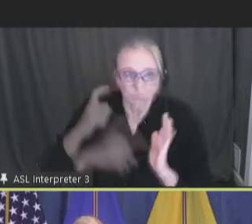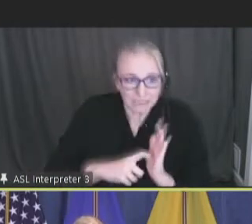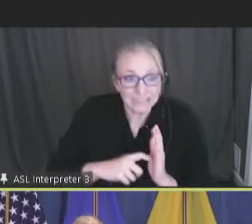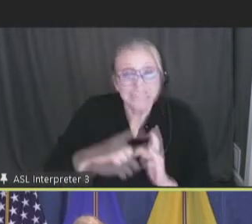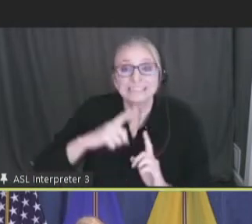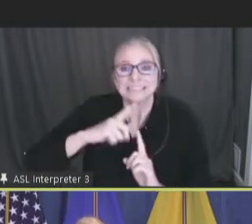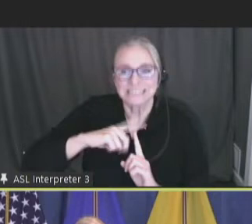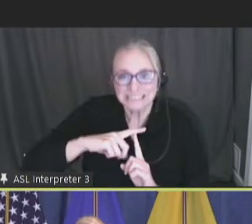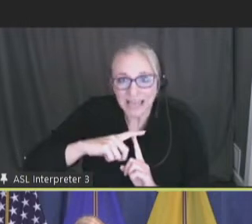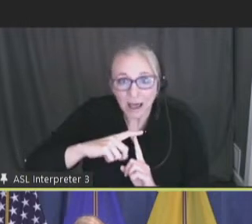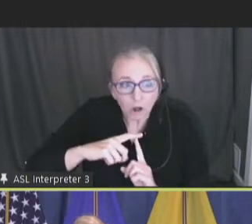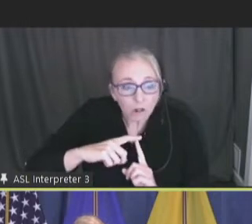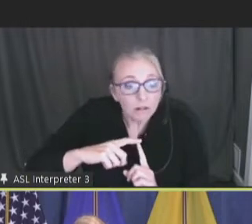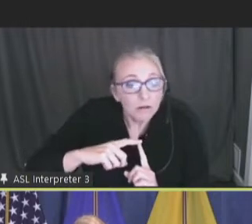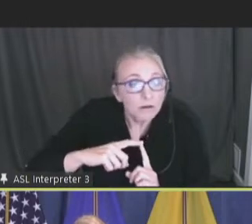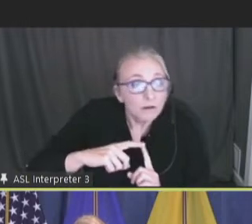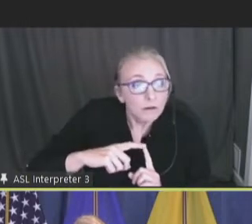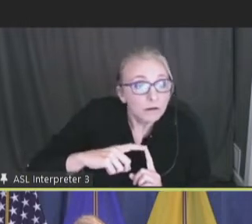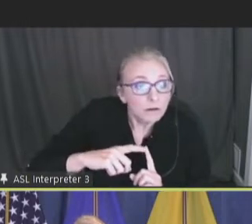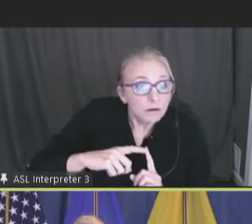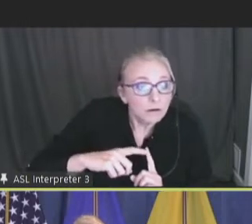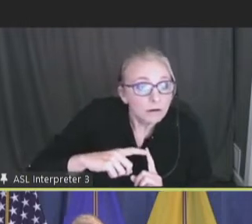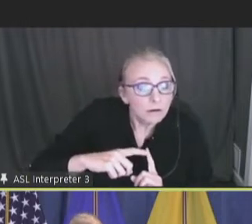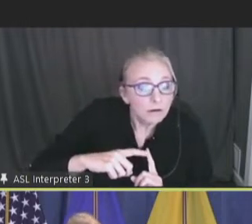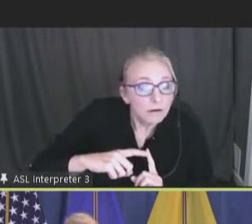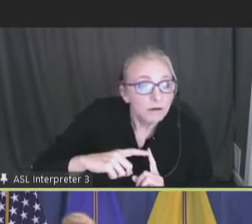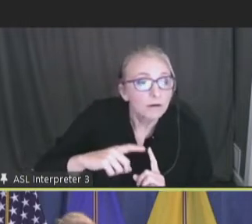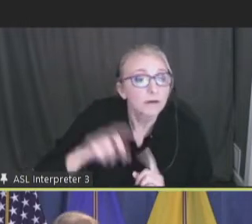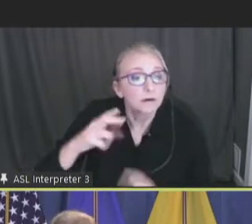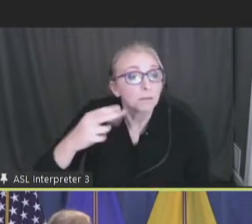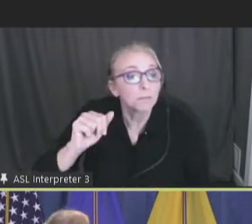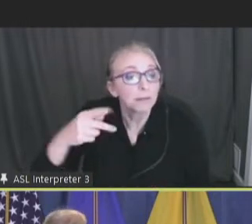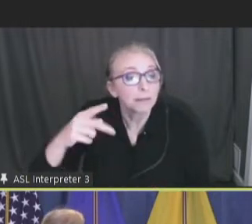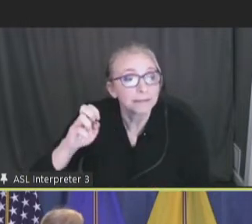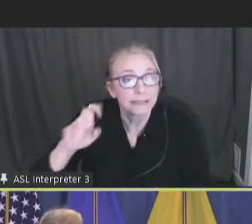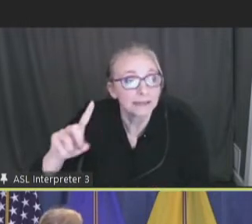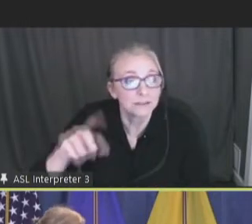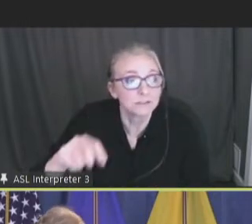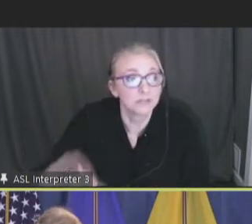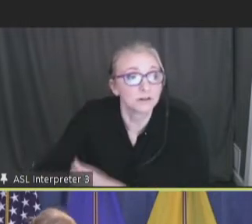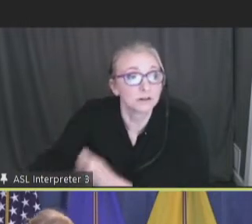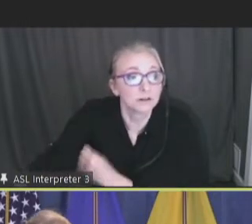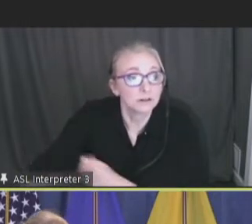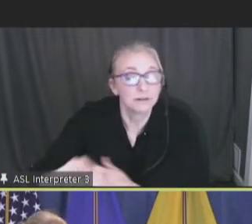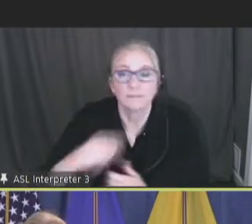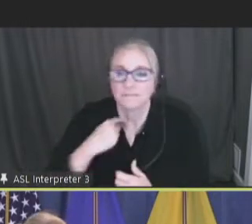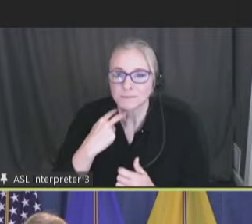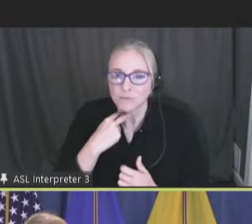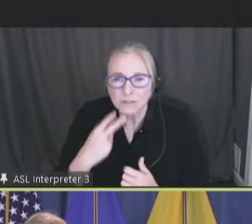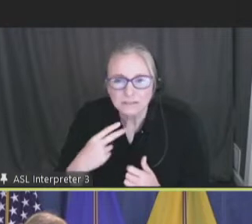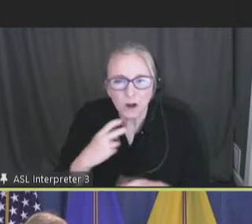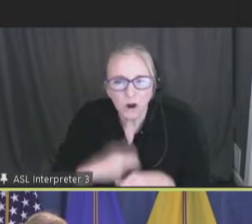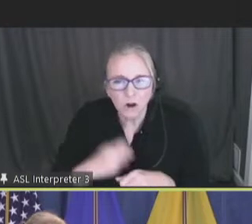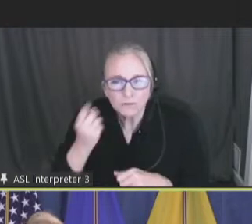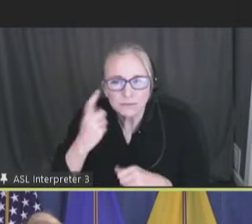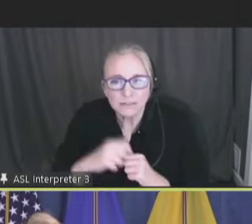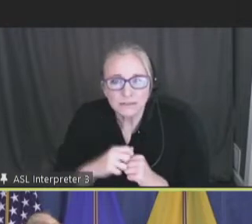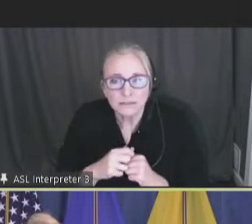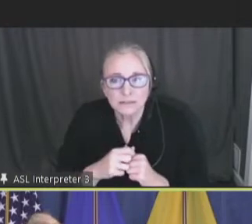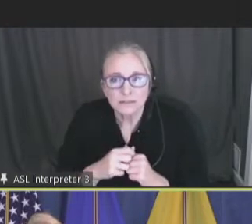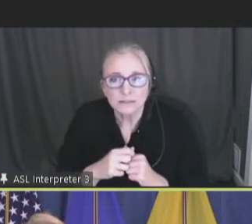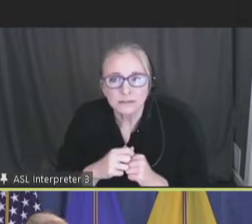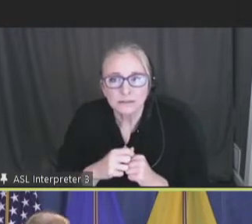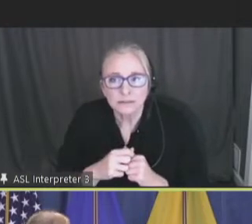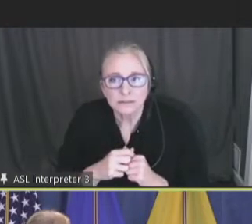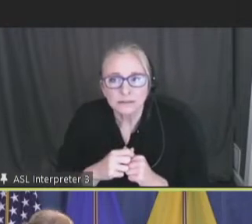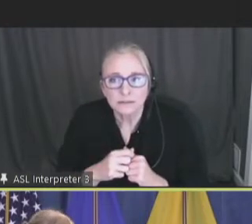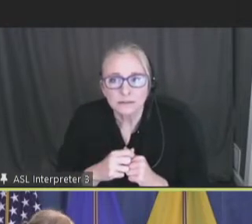a peptide expressed by an antigen-presenting cell. Is there a point here? There's not.